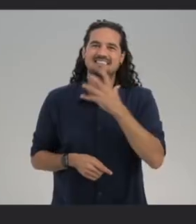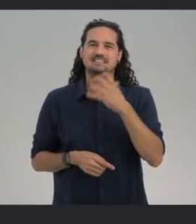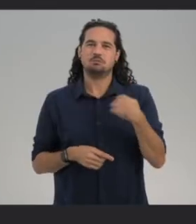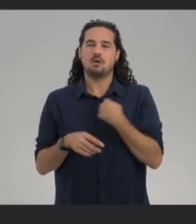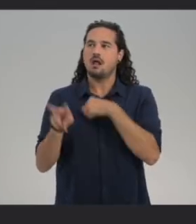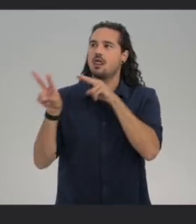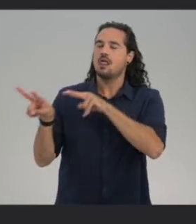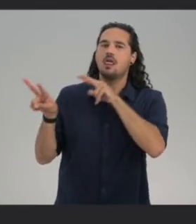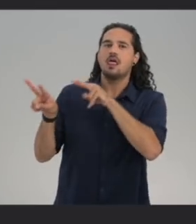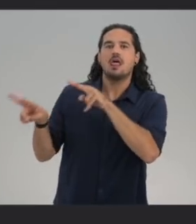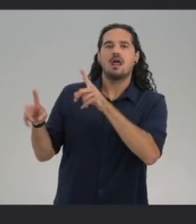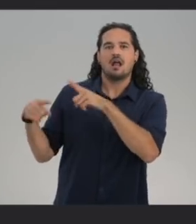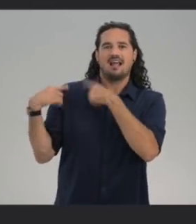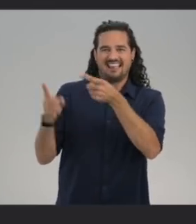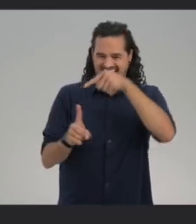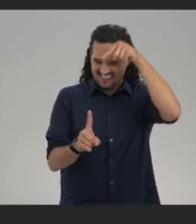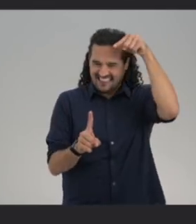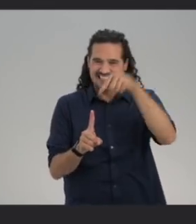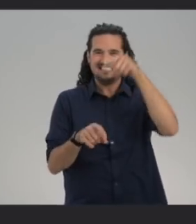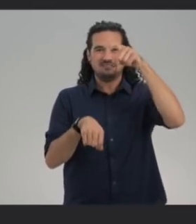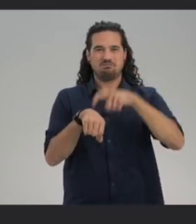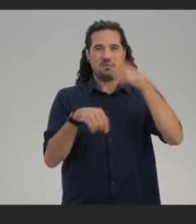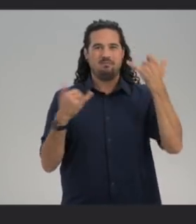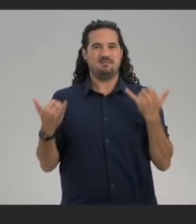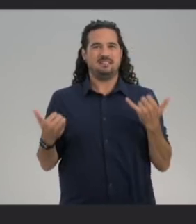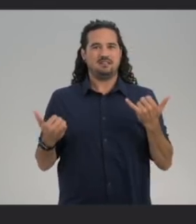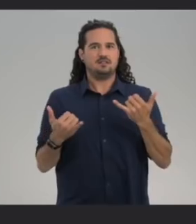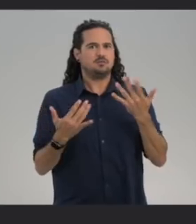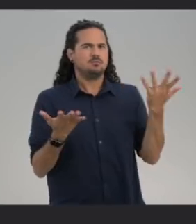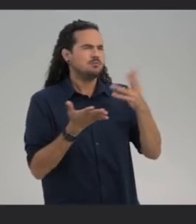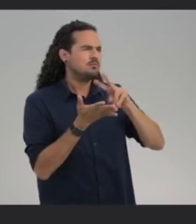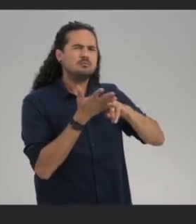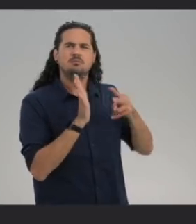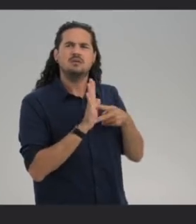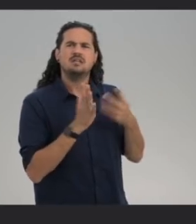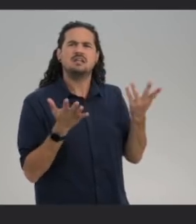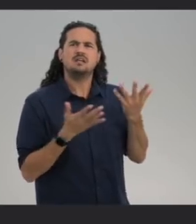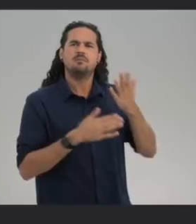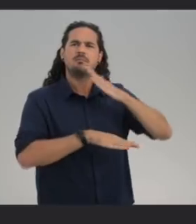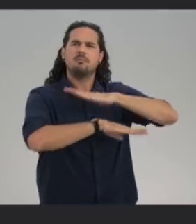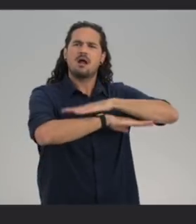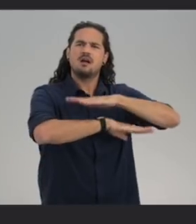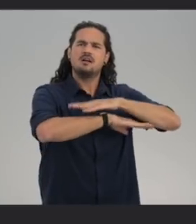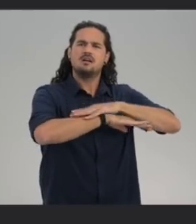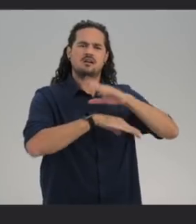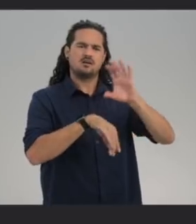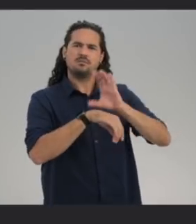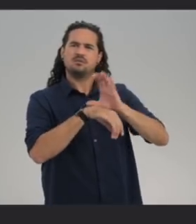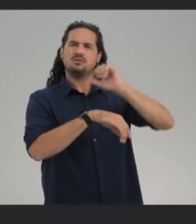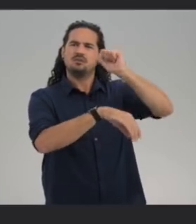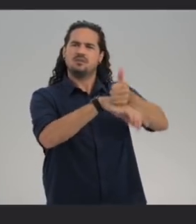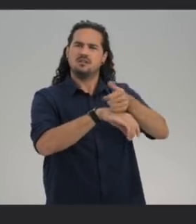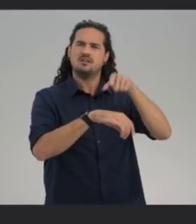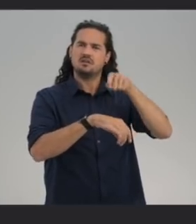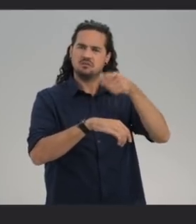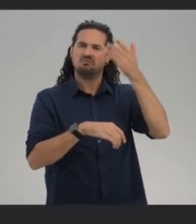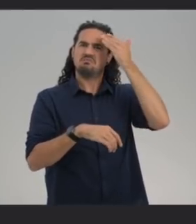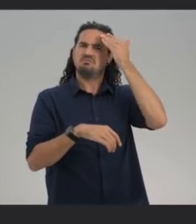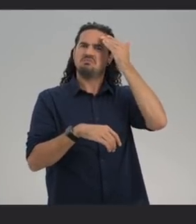We were just waiting for this specific moment. What does this mean for the desktop? A device that we all think we know so well.